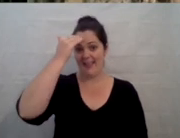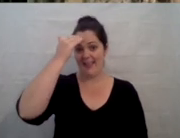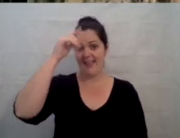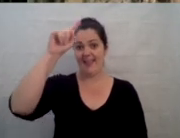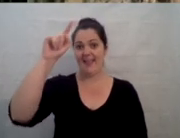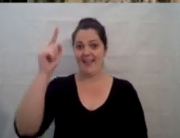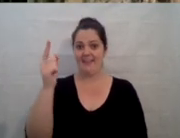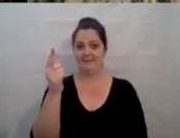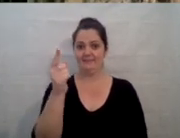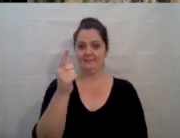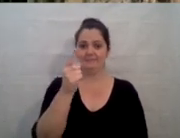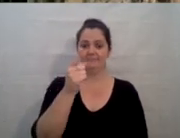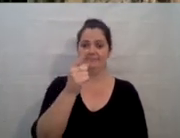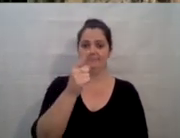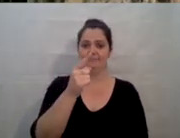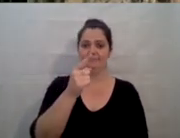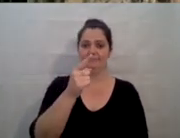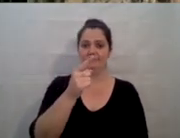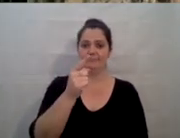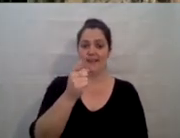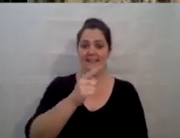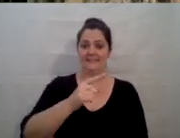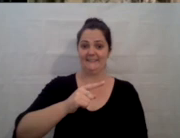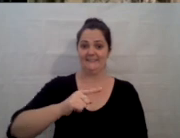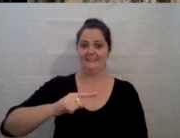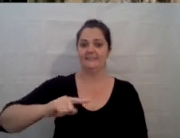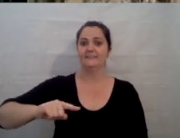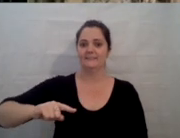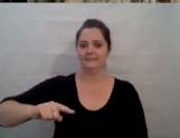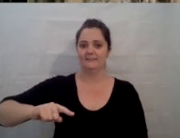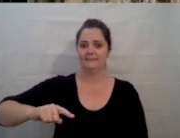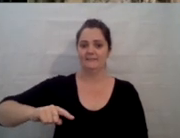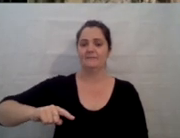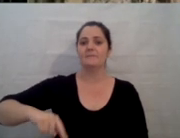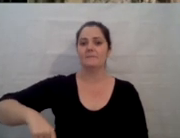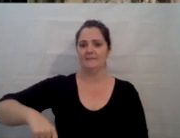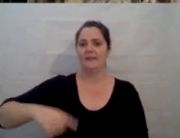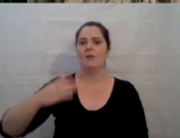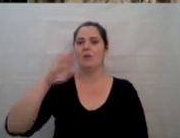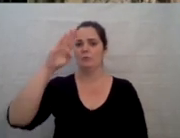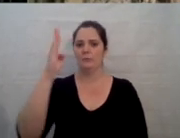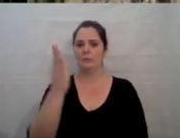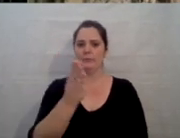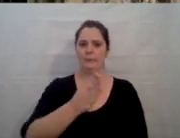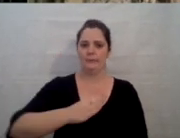through her weight-bearing leg which is here on her left hip and then back down under her body,